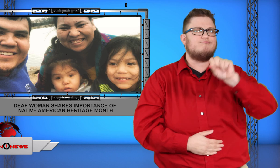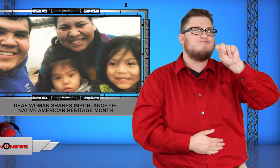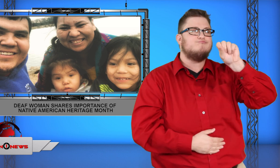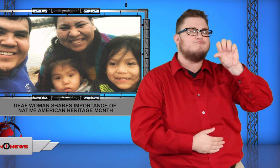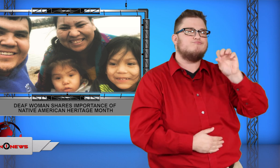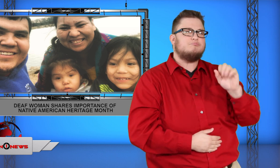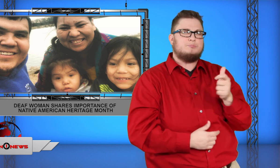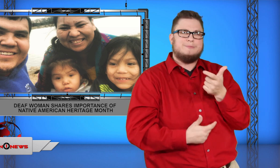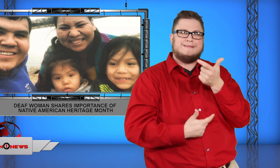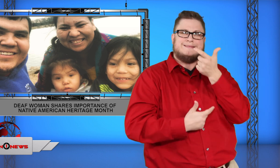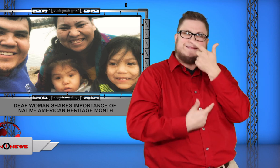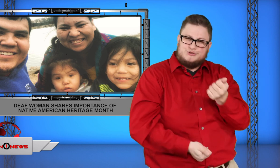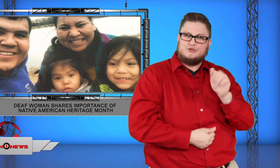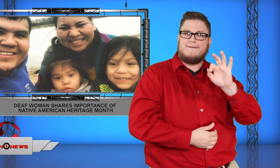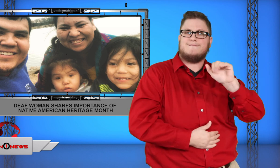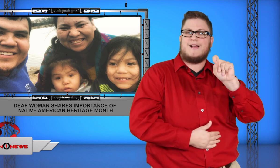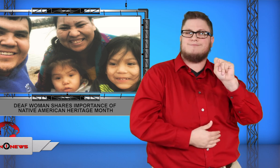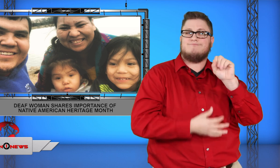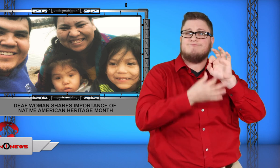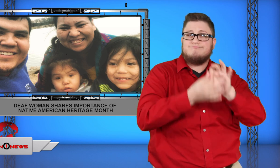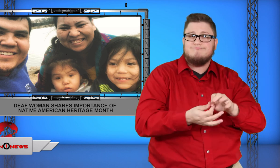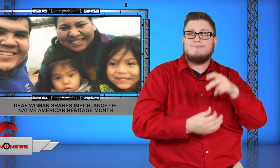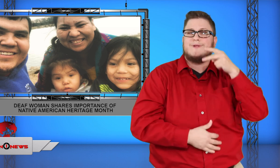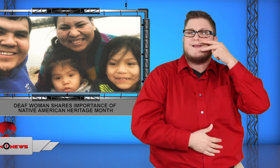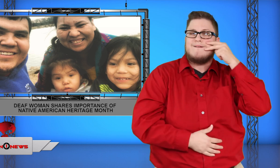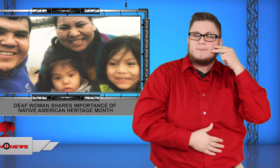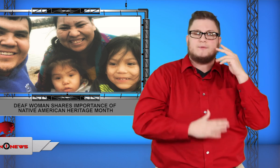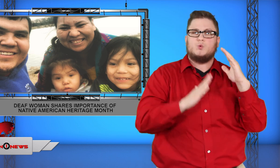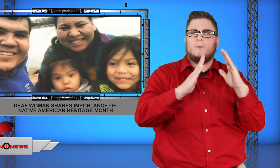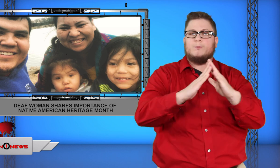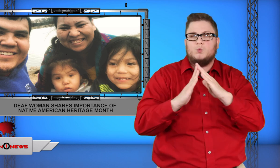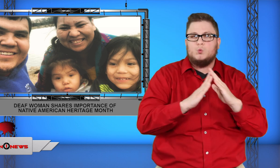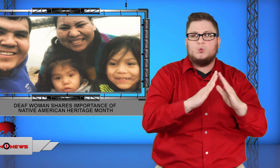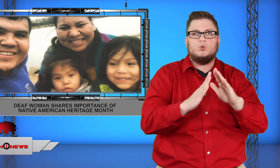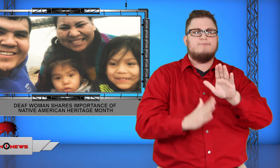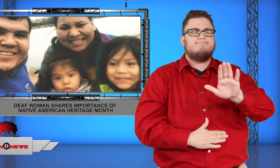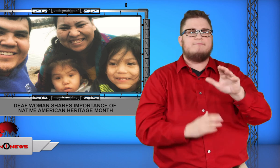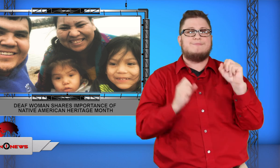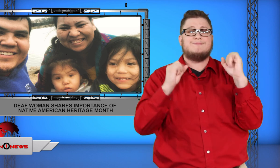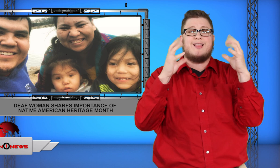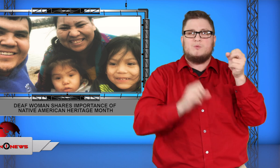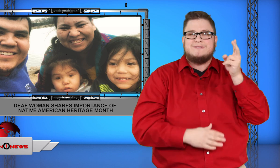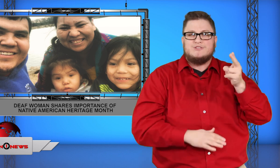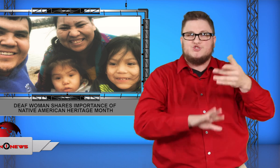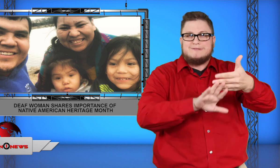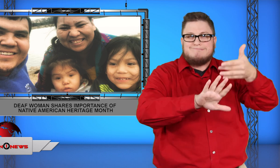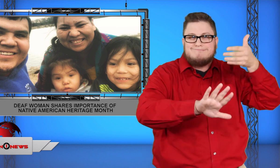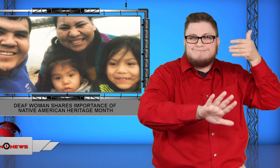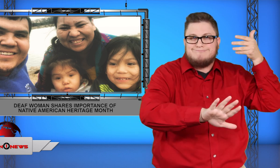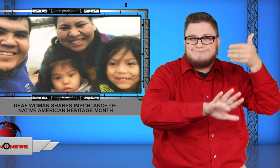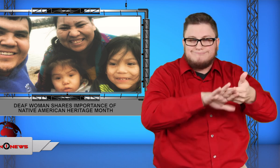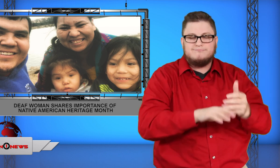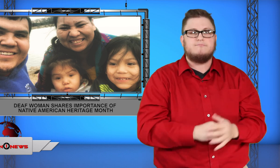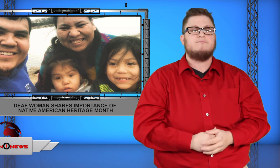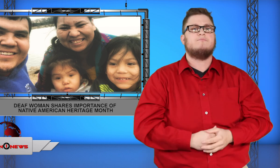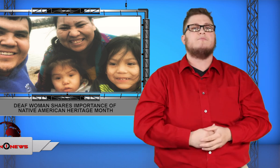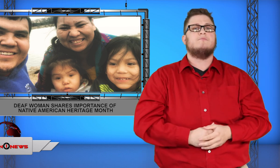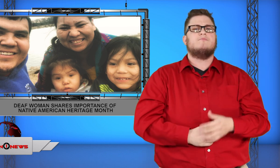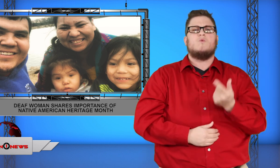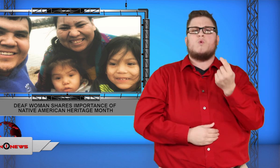She shared interesting facts about the history of sign language in the Native American community,